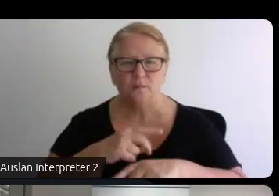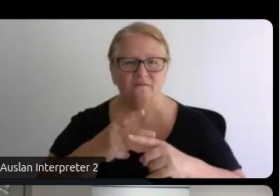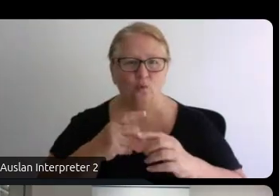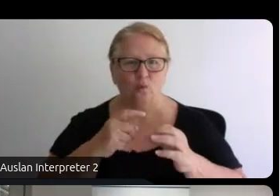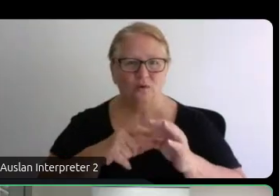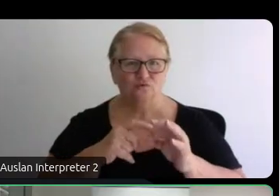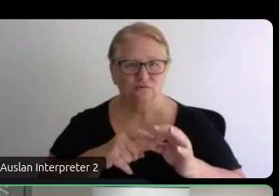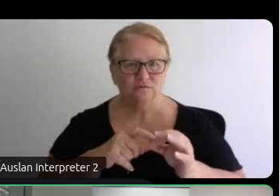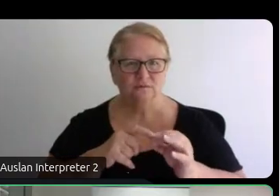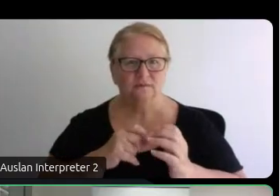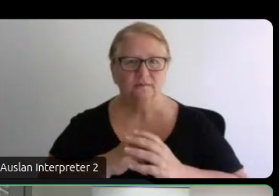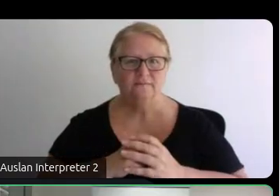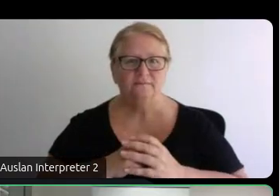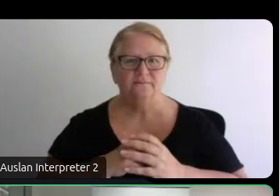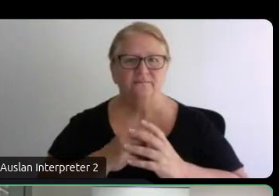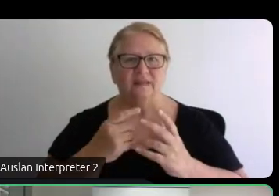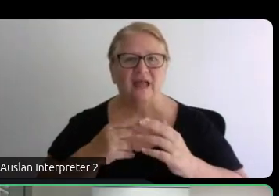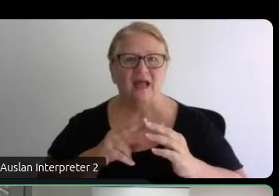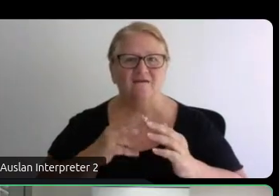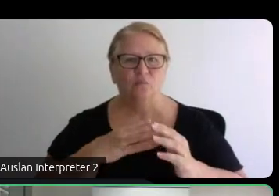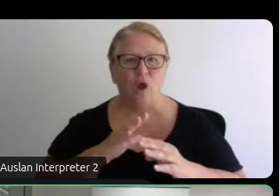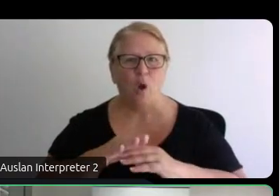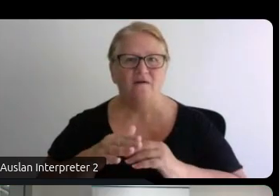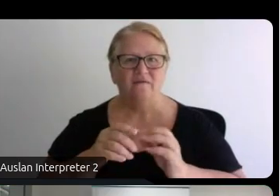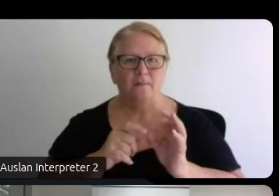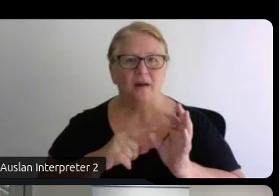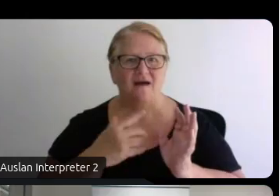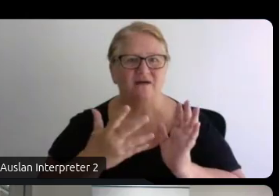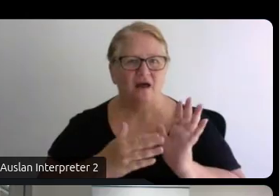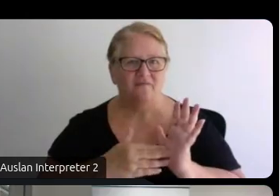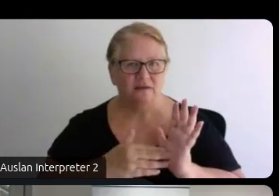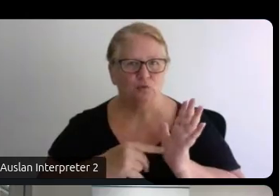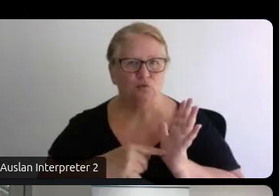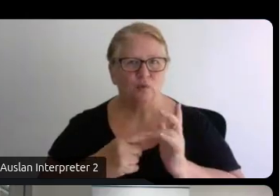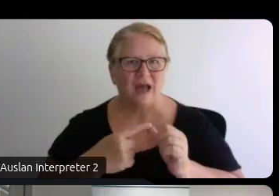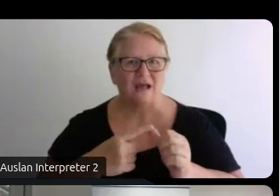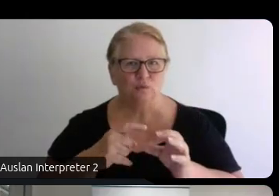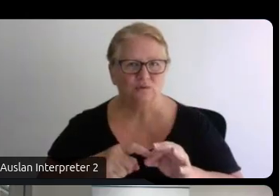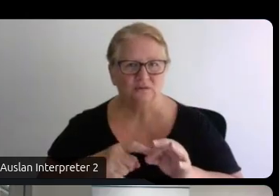um need to go over by five minutes to answer your questions. If you have to leave early,